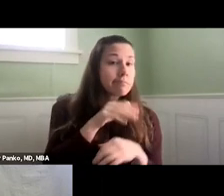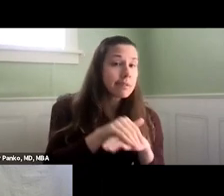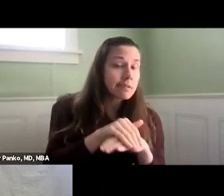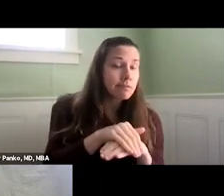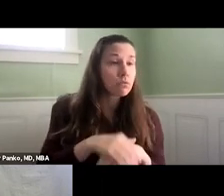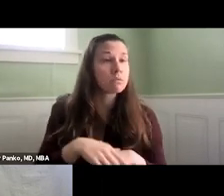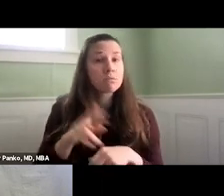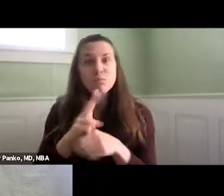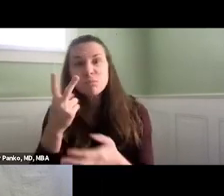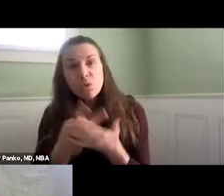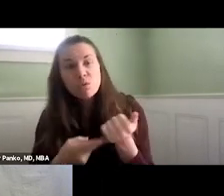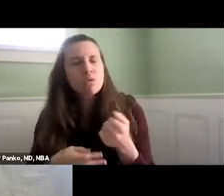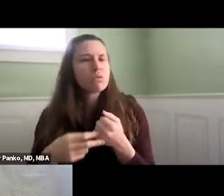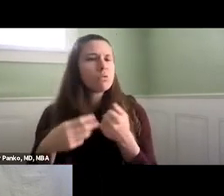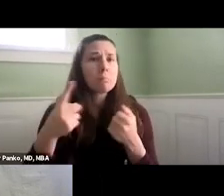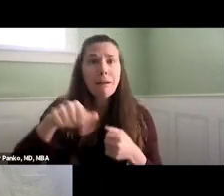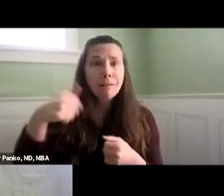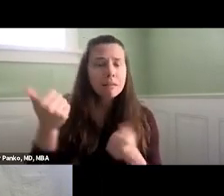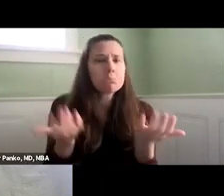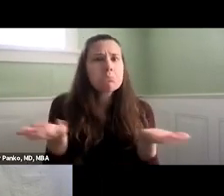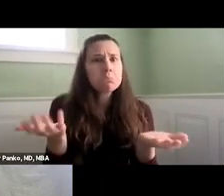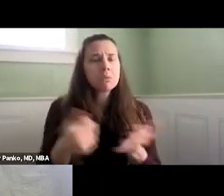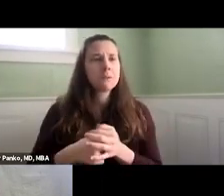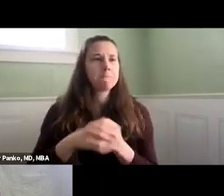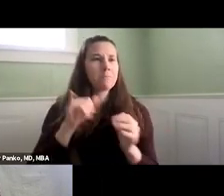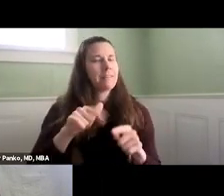status, about their Deaf identify, whether they use ASL, whether they use spoken English,